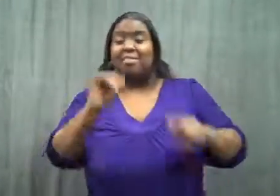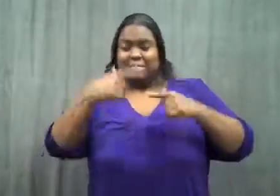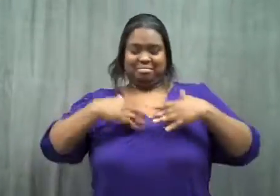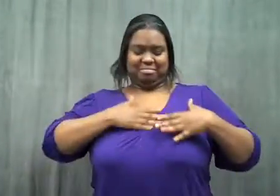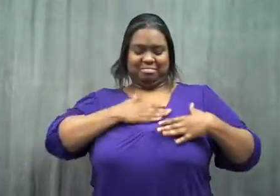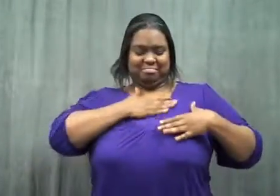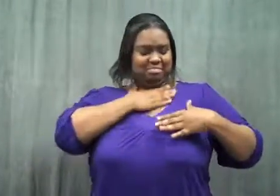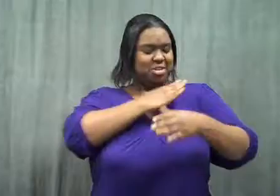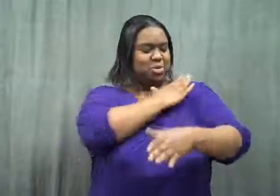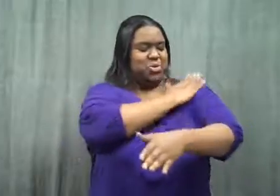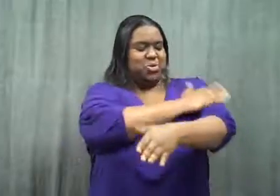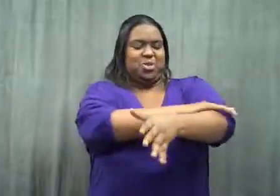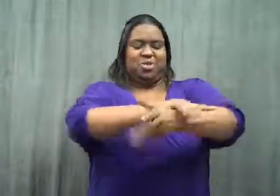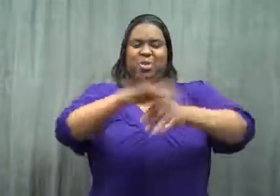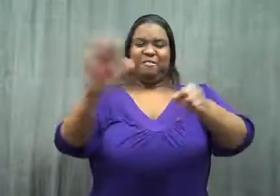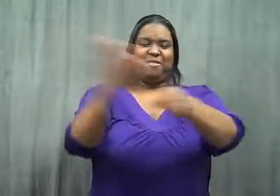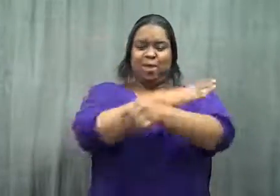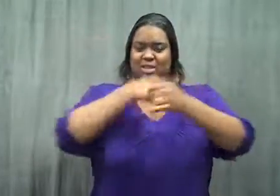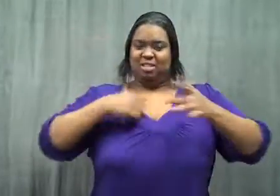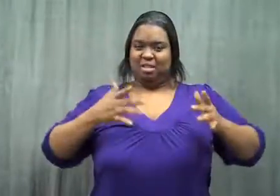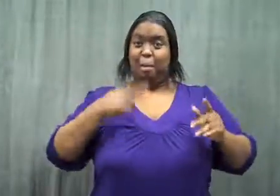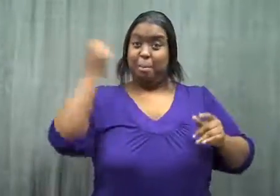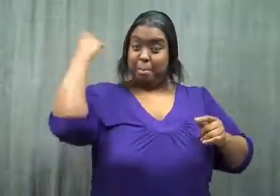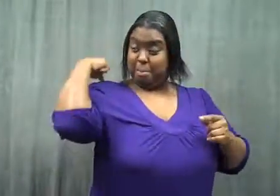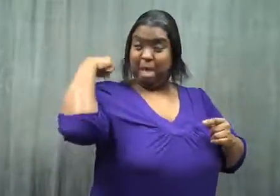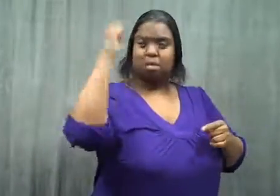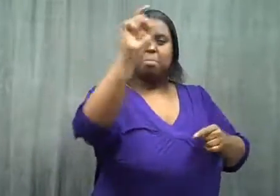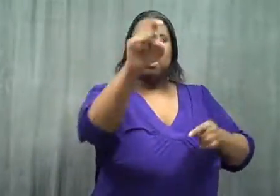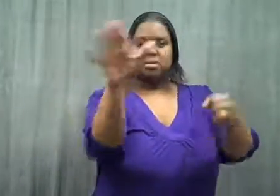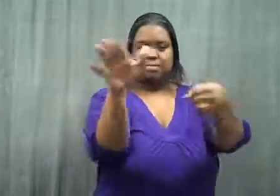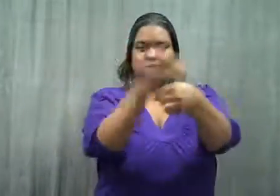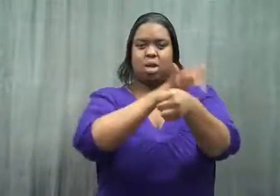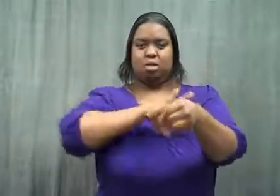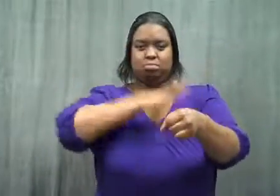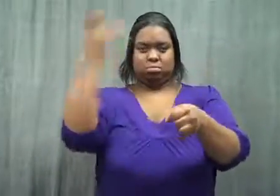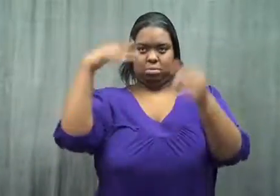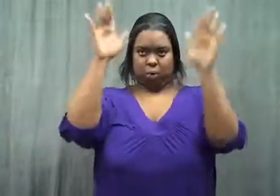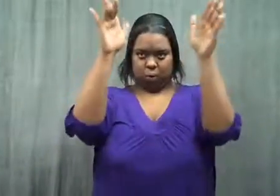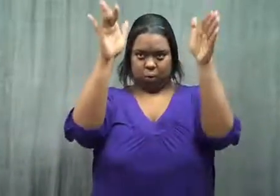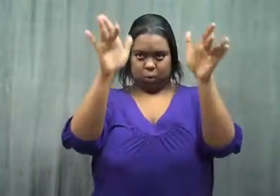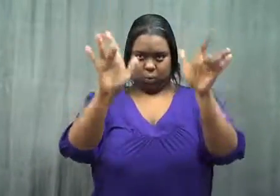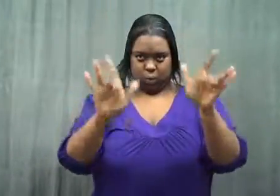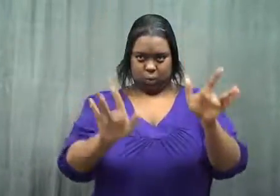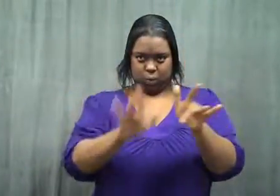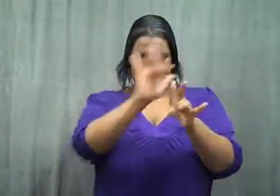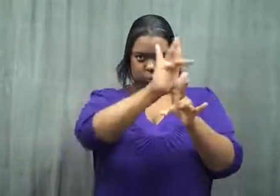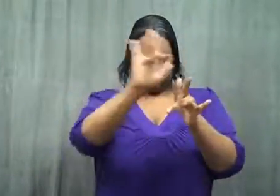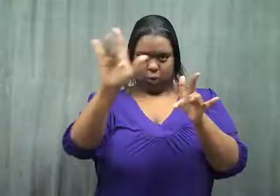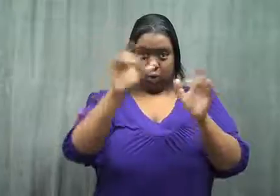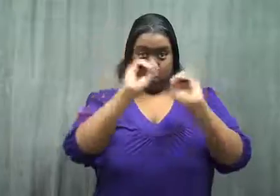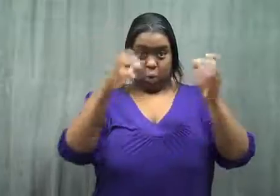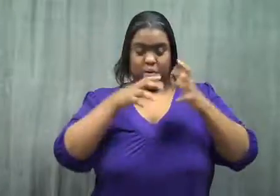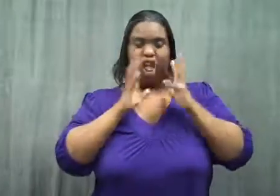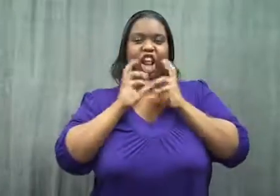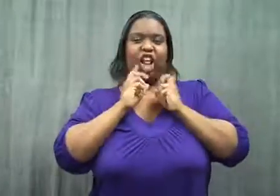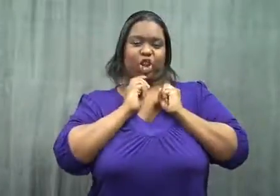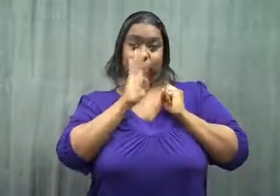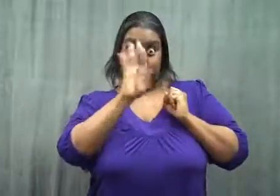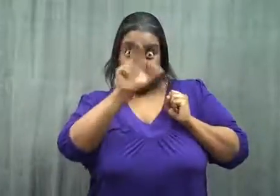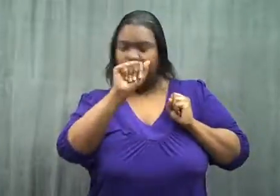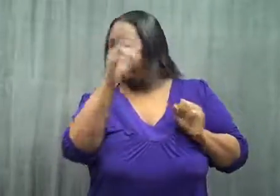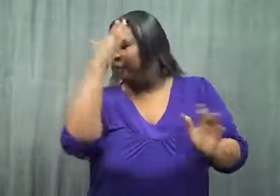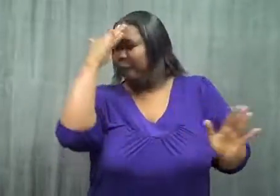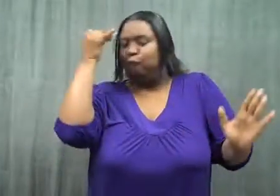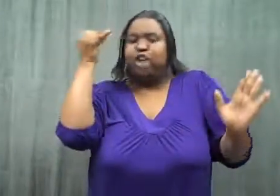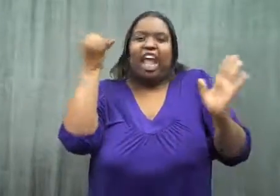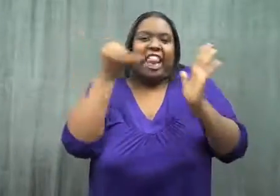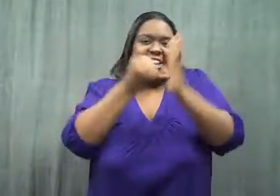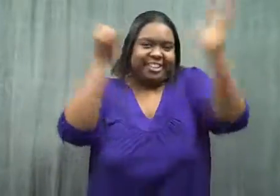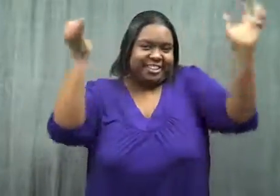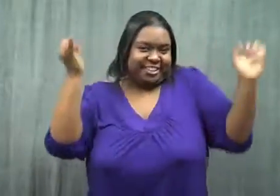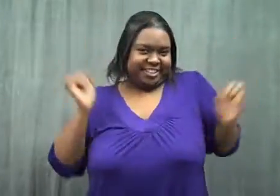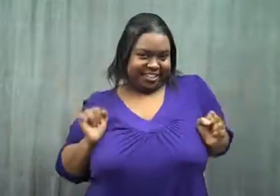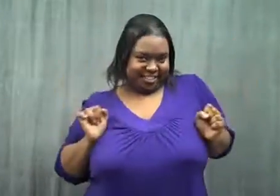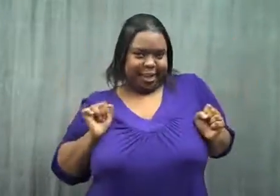Long sleeves, and the back was covered up. I didn't want low cut showing my bra!